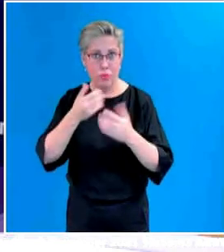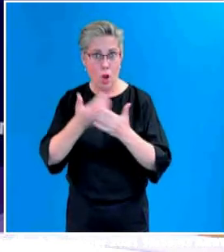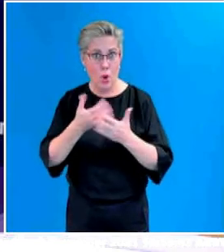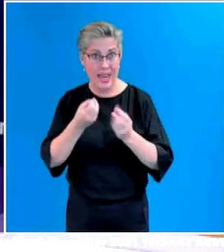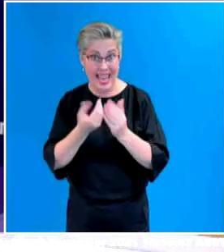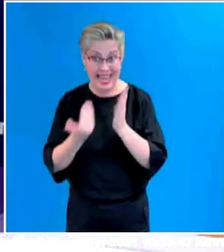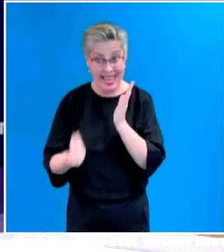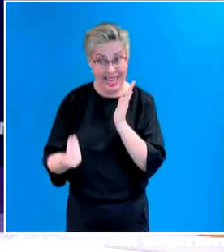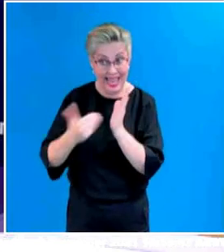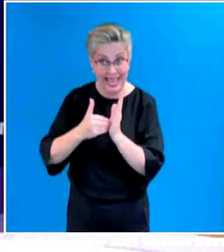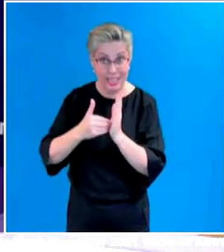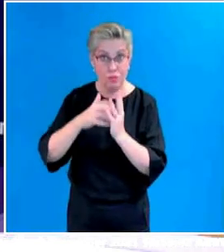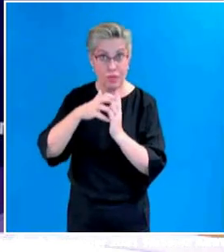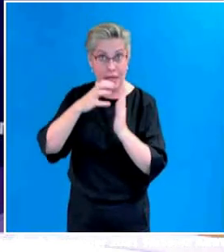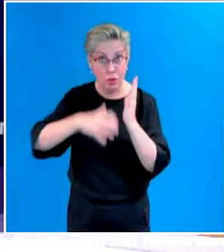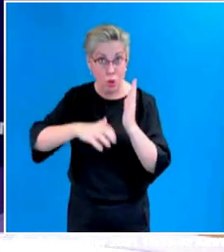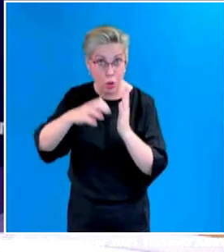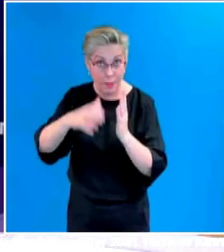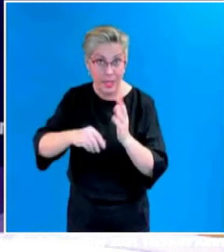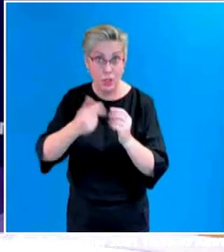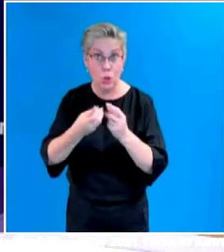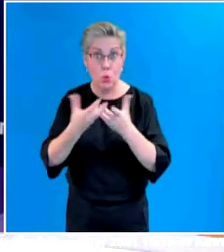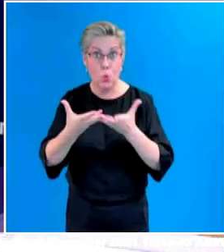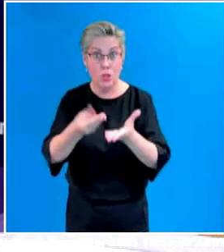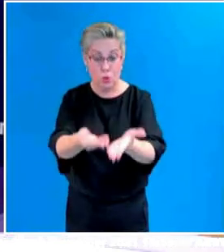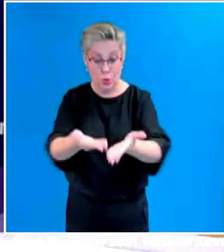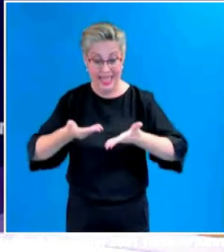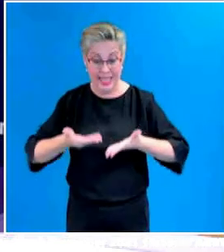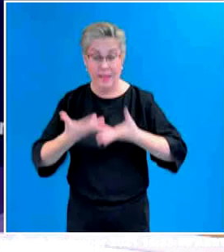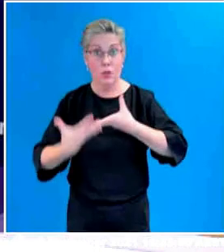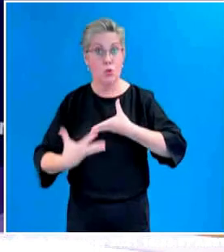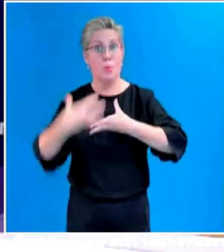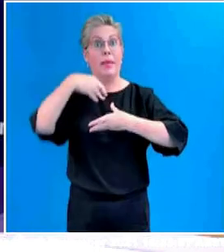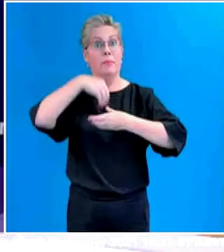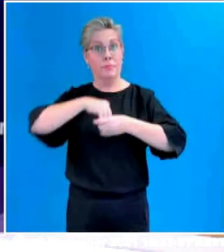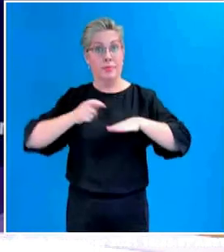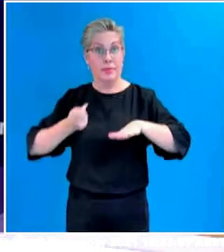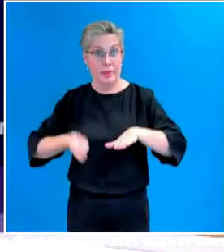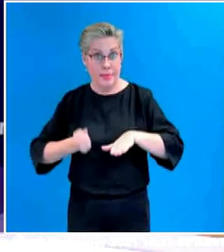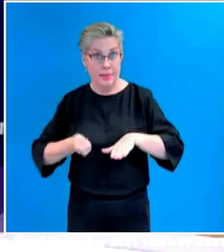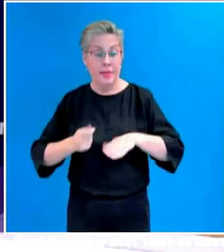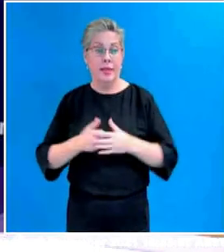Anything that you want to say that arises out of the Counsel Assisting's